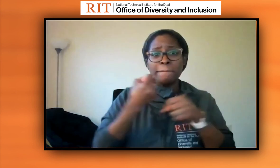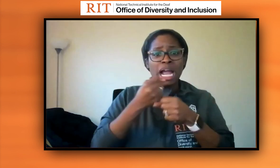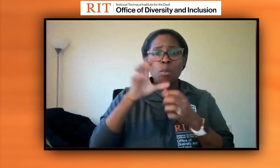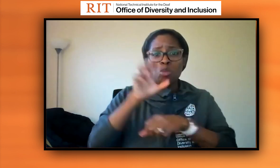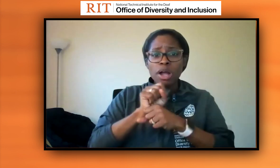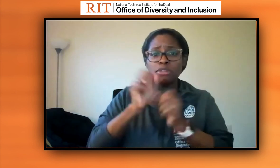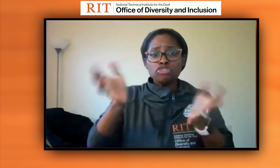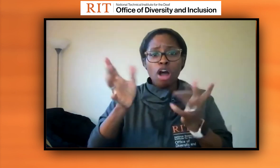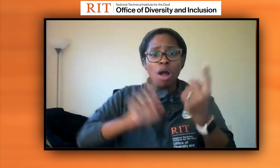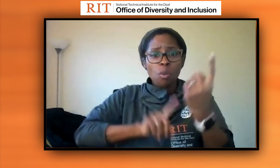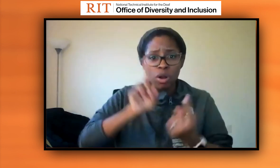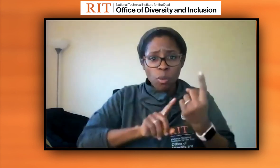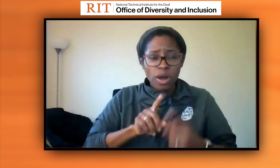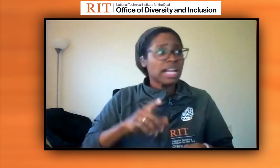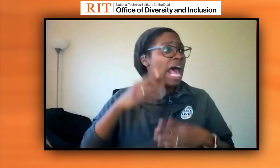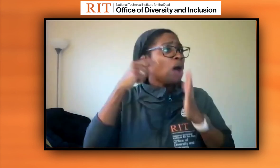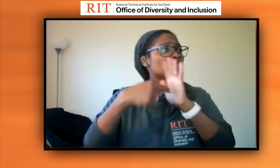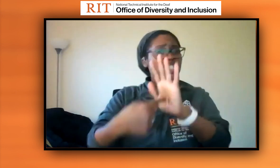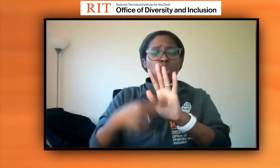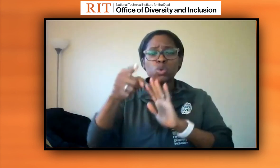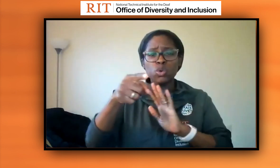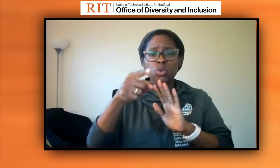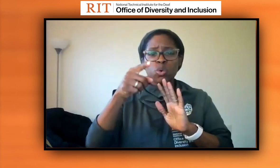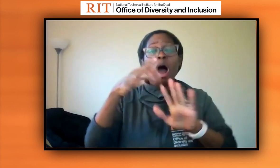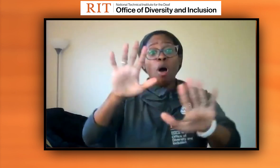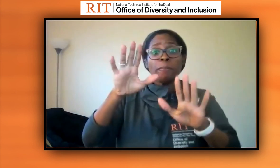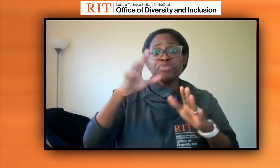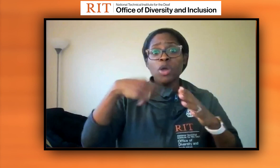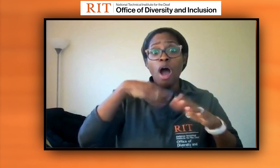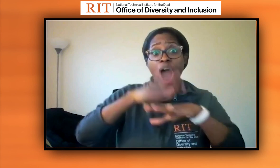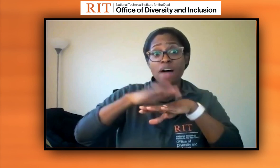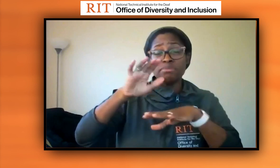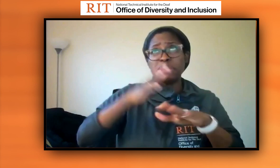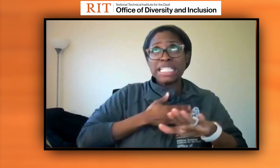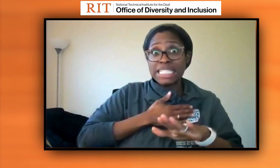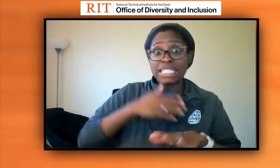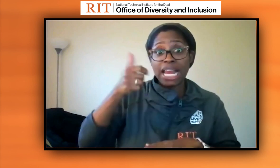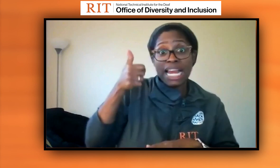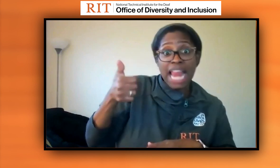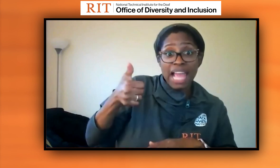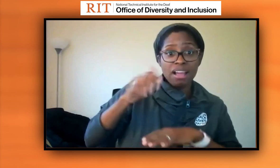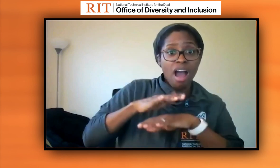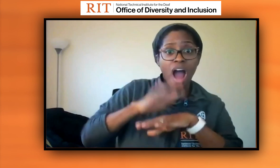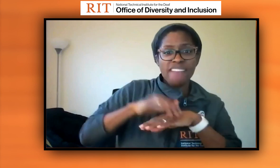if you would like it to be in person one-on-one. Please do just contact my assistant.